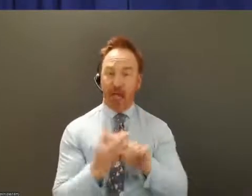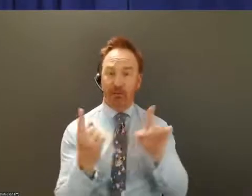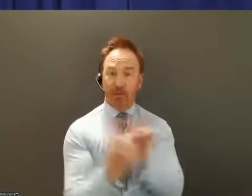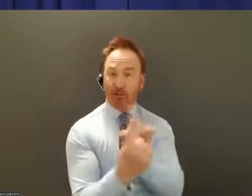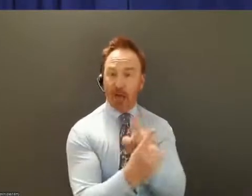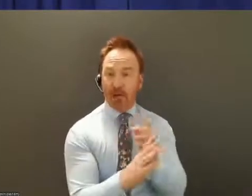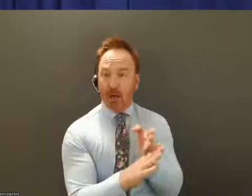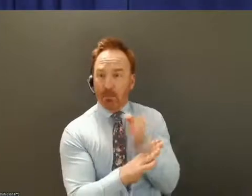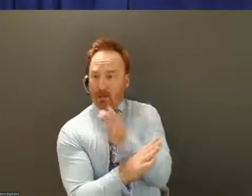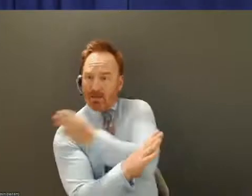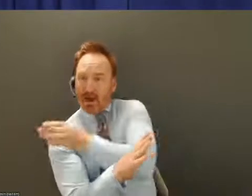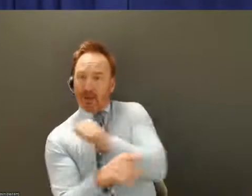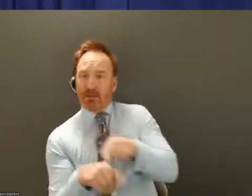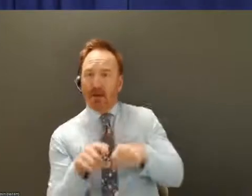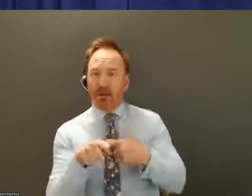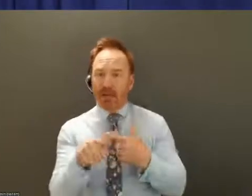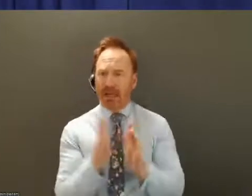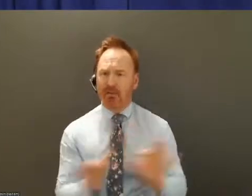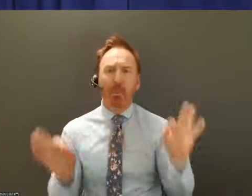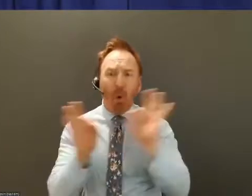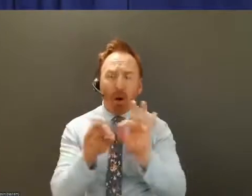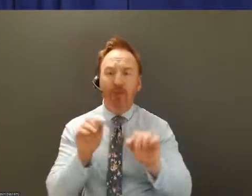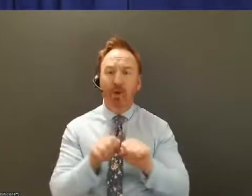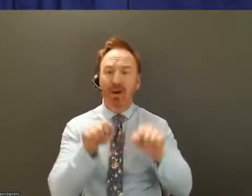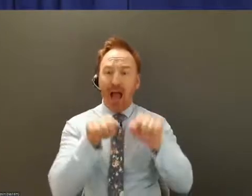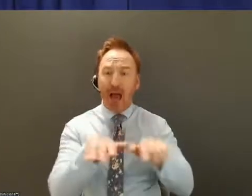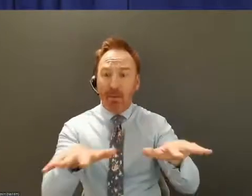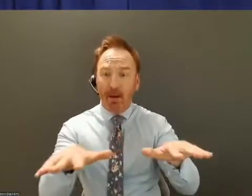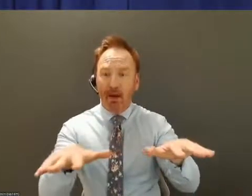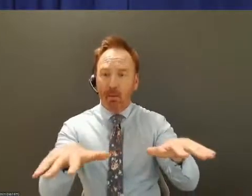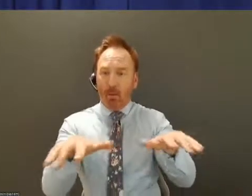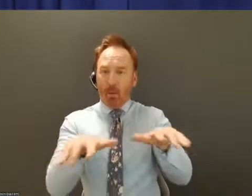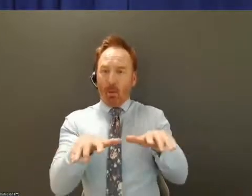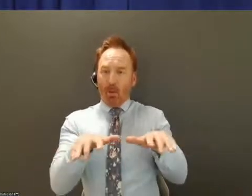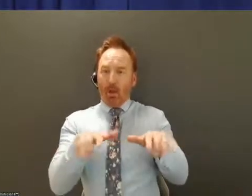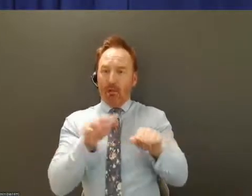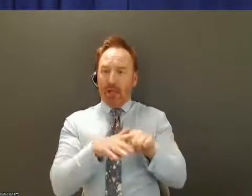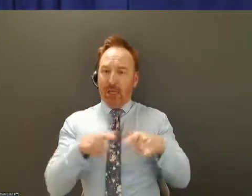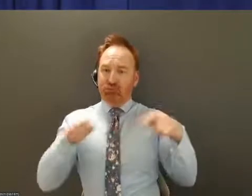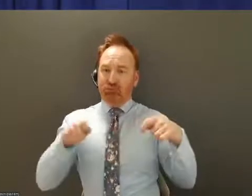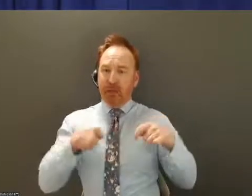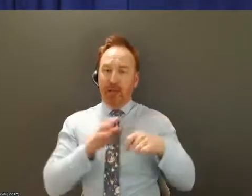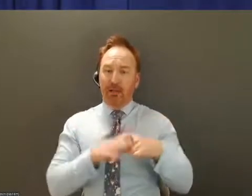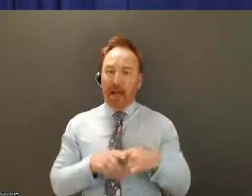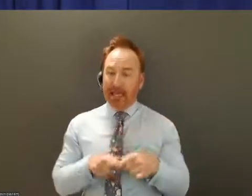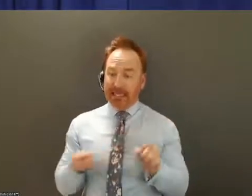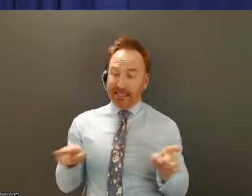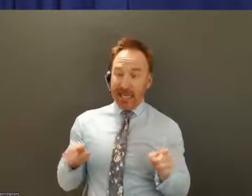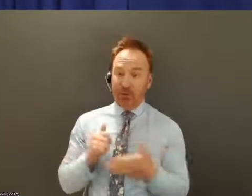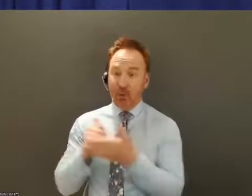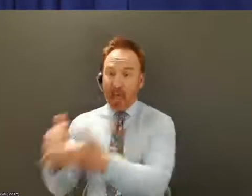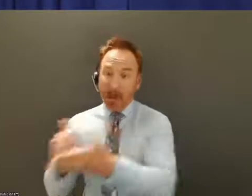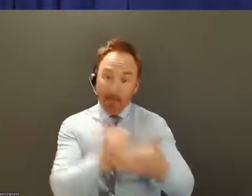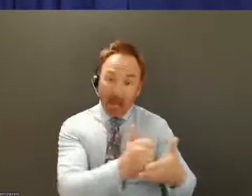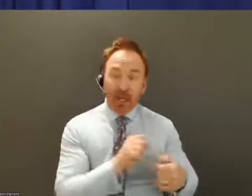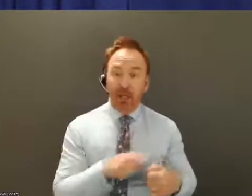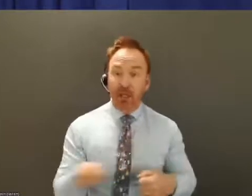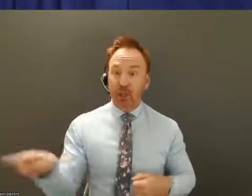jurisdiction, where they live and where they went and follow but with those contacts.